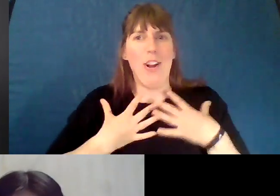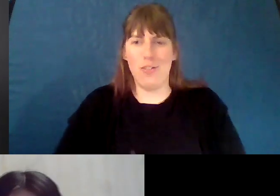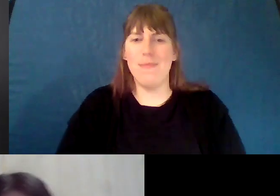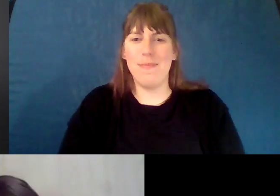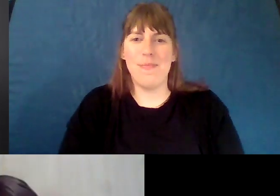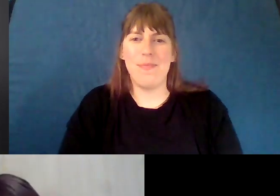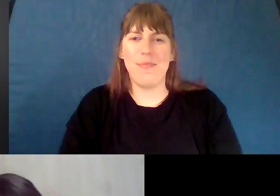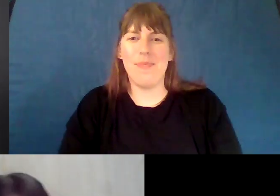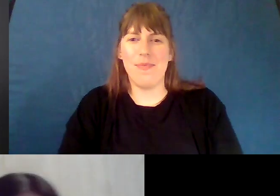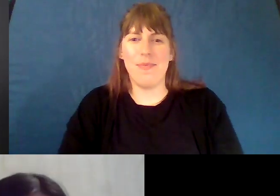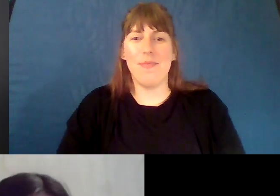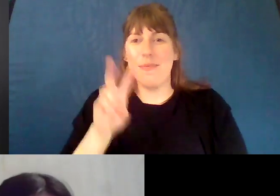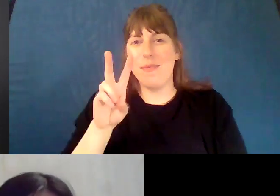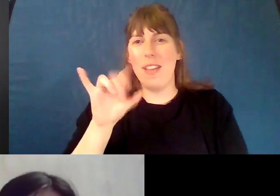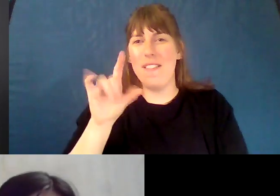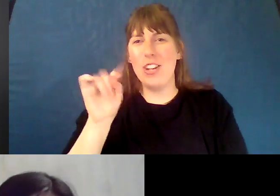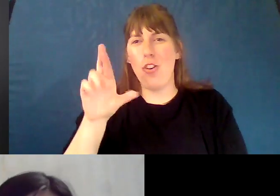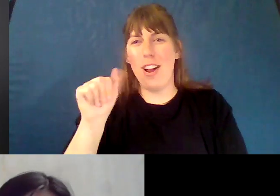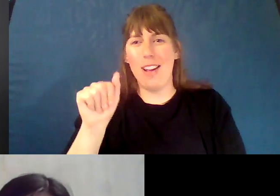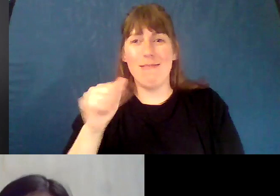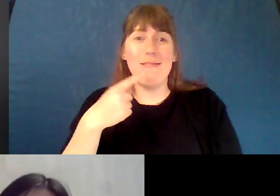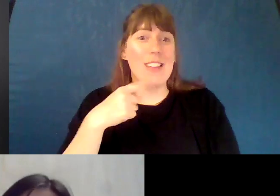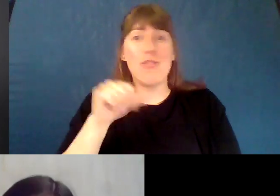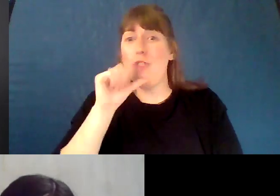Yeah, so Victoria says, "It's not just people of colour, but also that you're women,